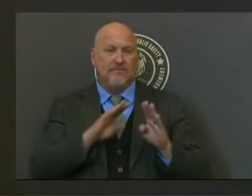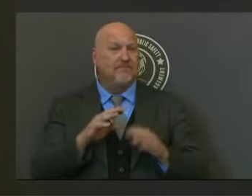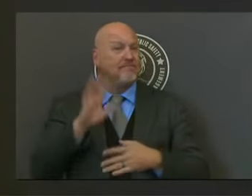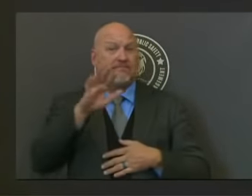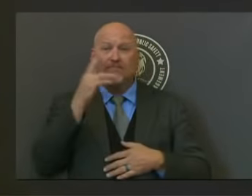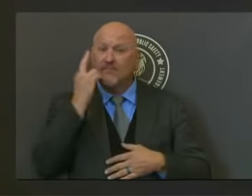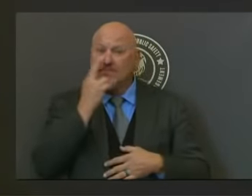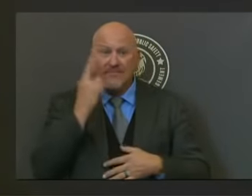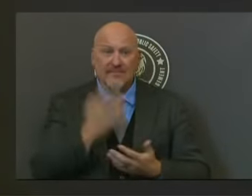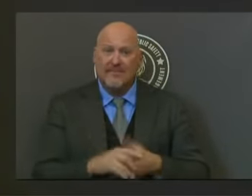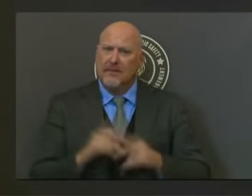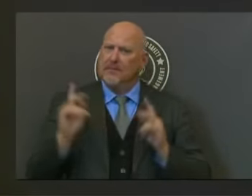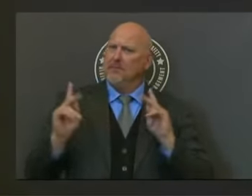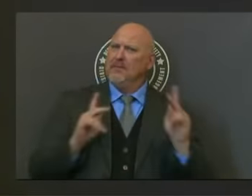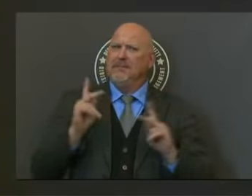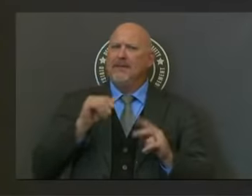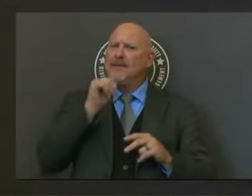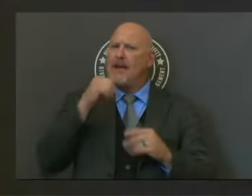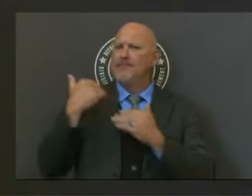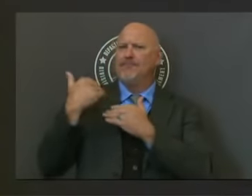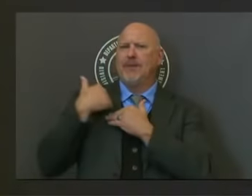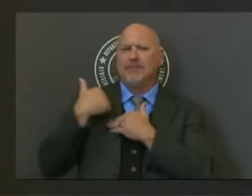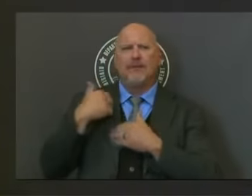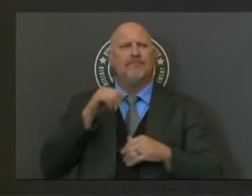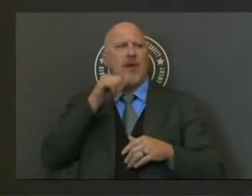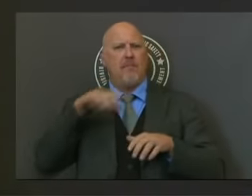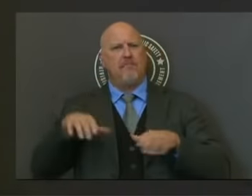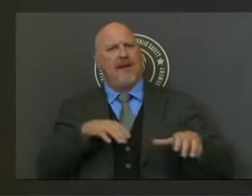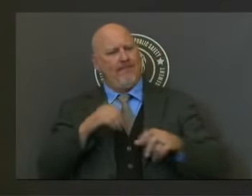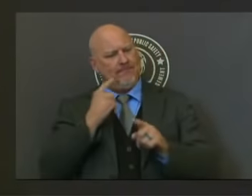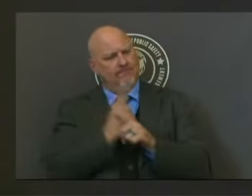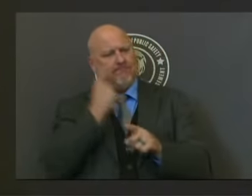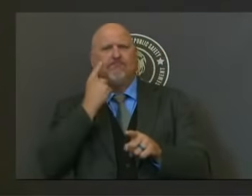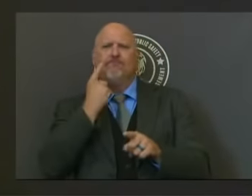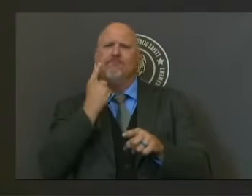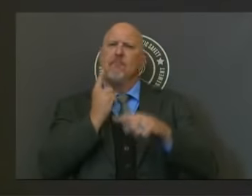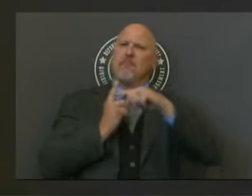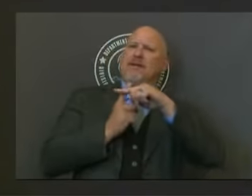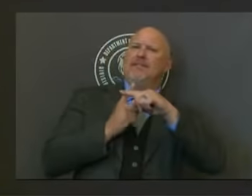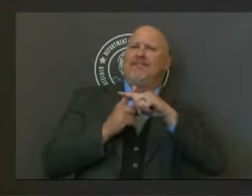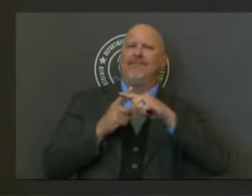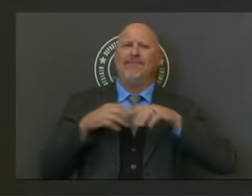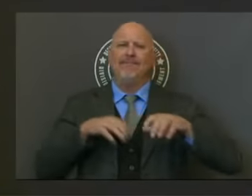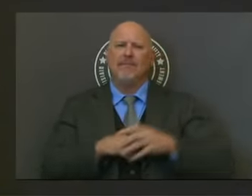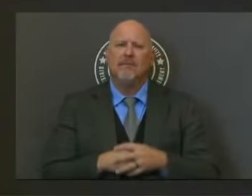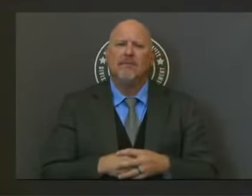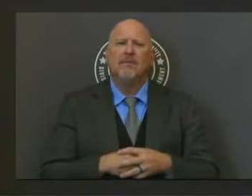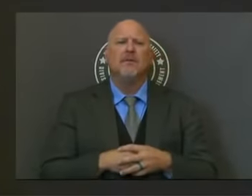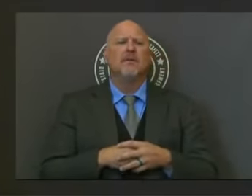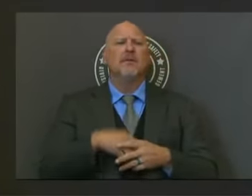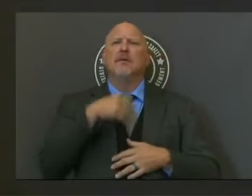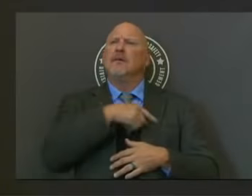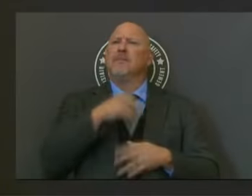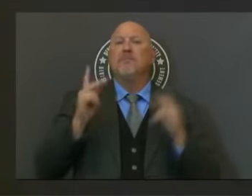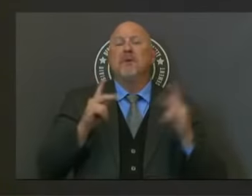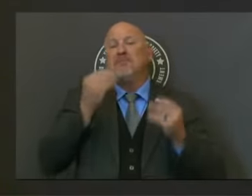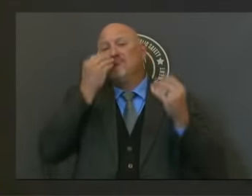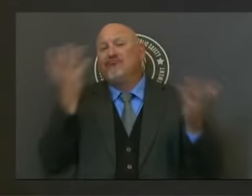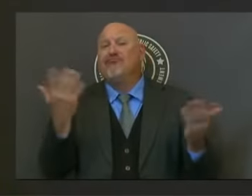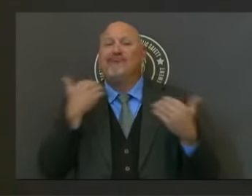doing their part when it comes to helping to slow the spread of the pandemic